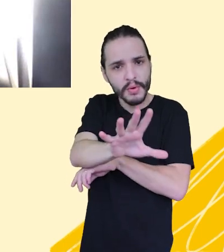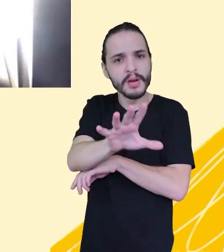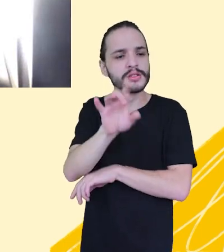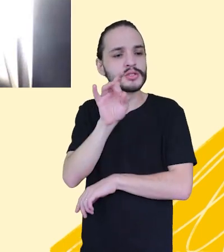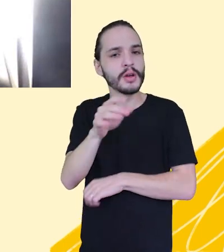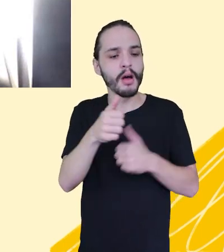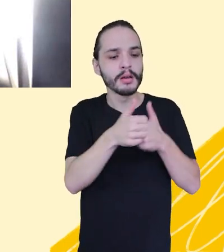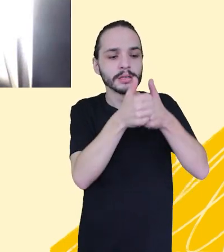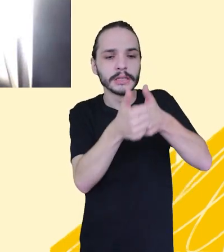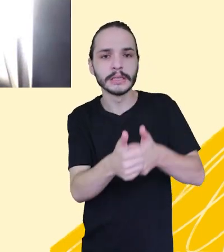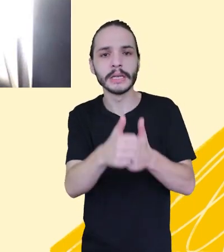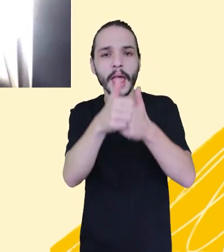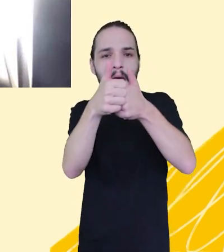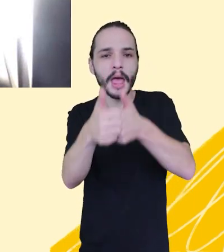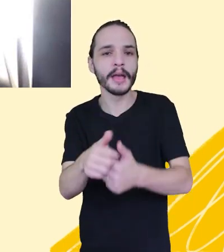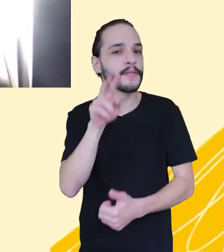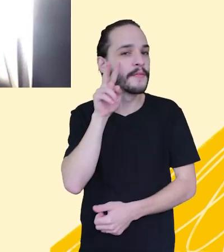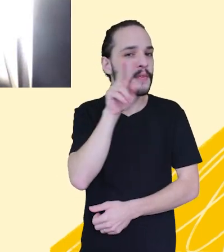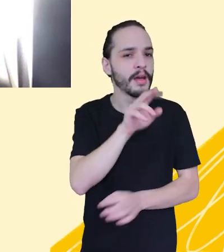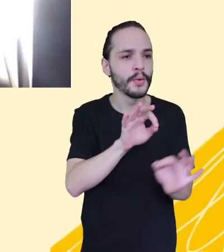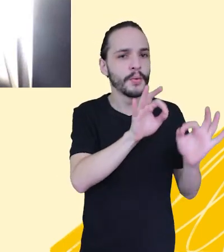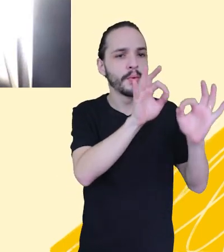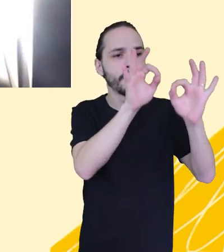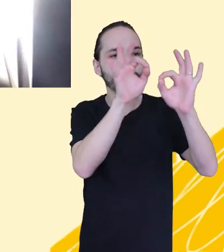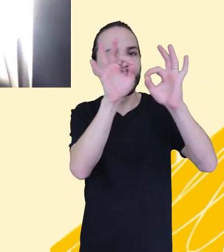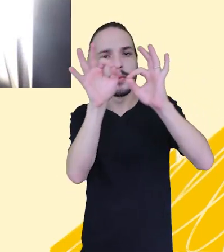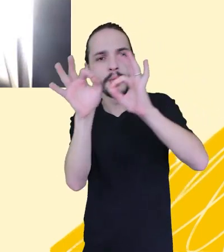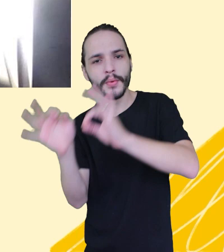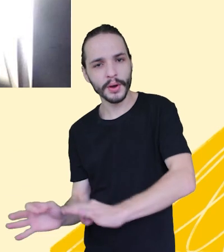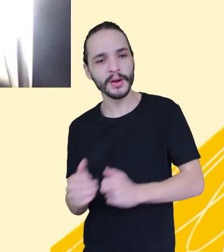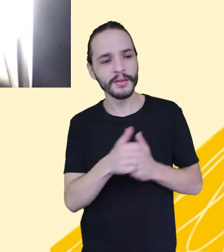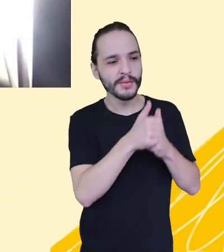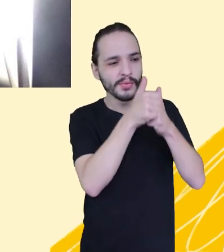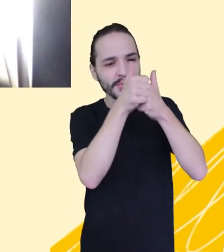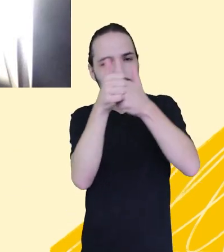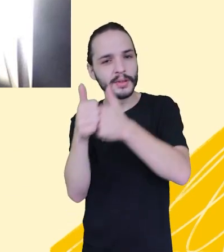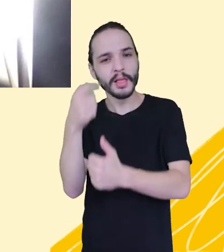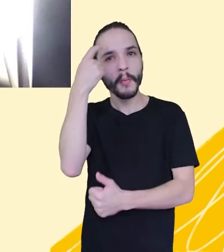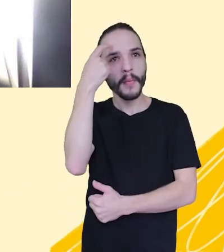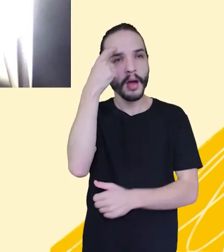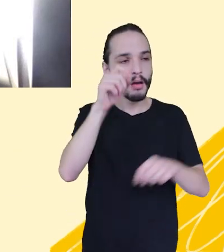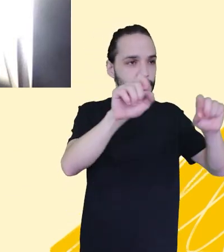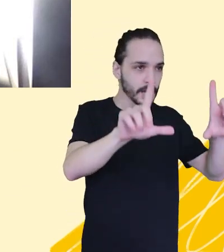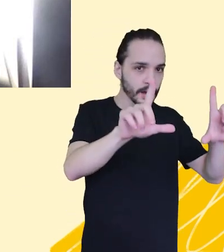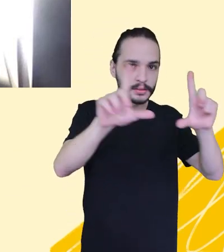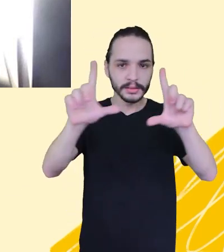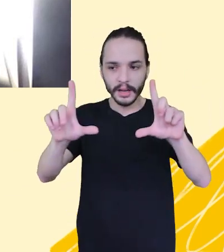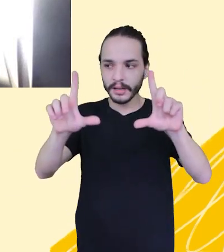But you don't think "this shot shall lead to this one."